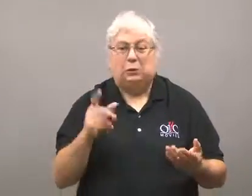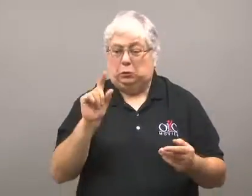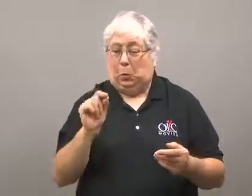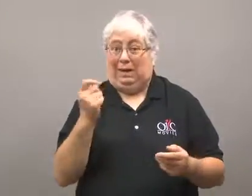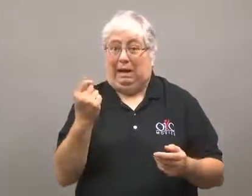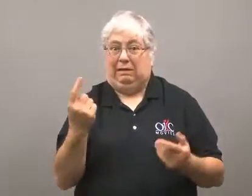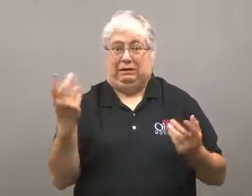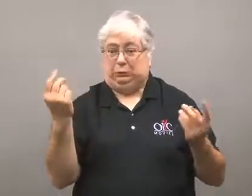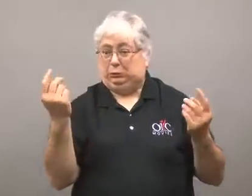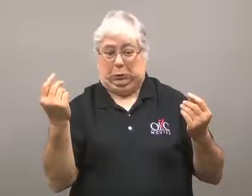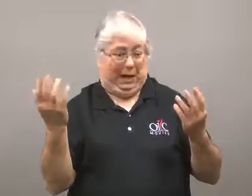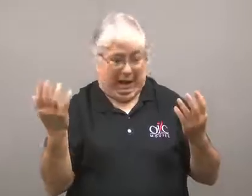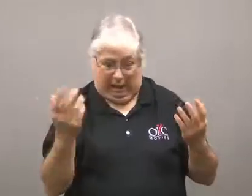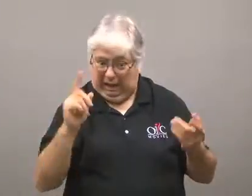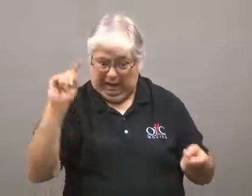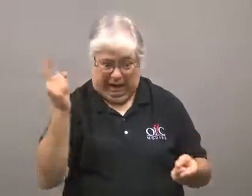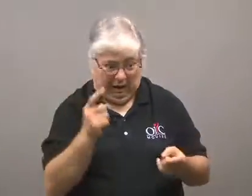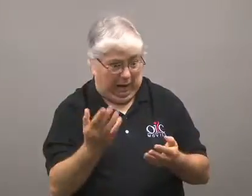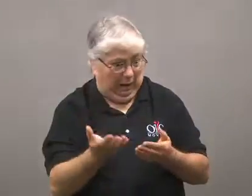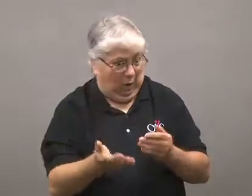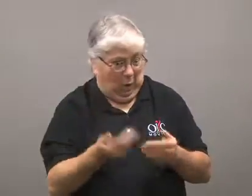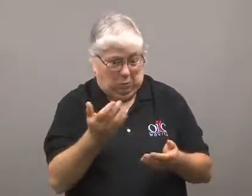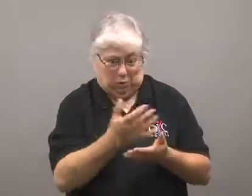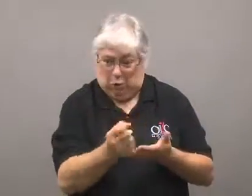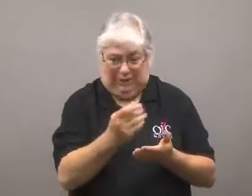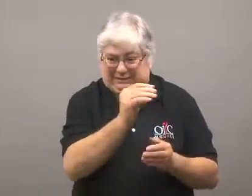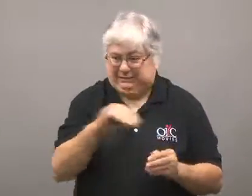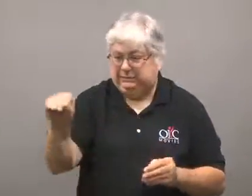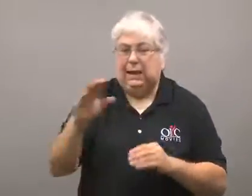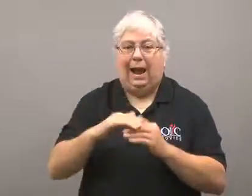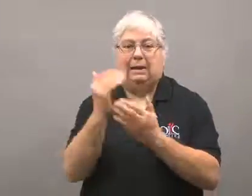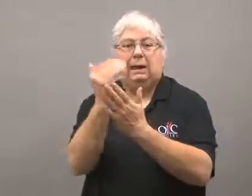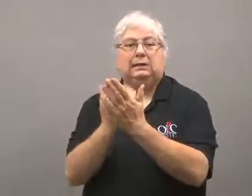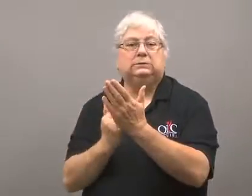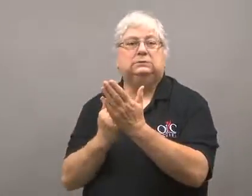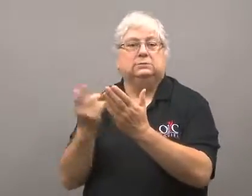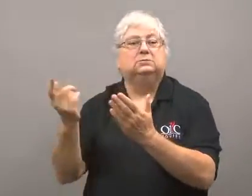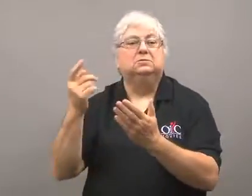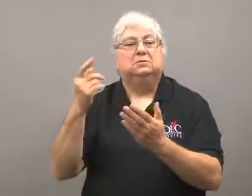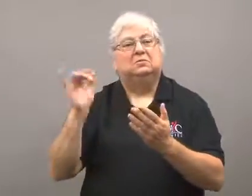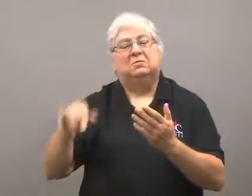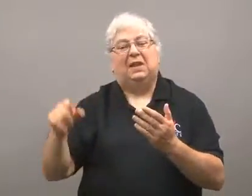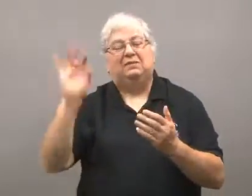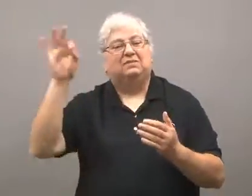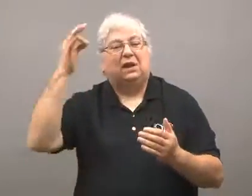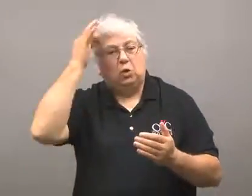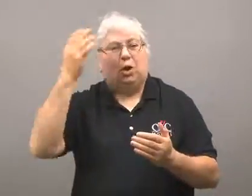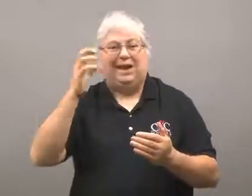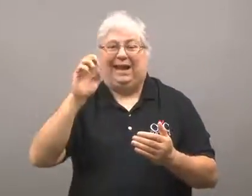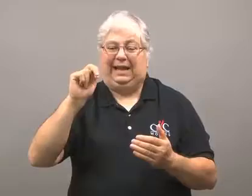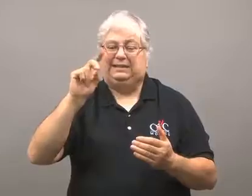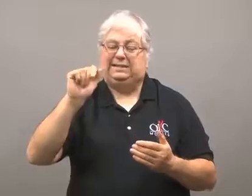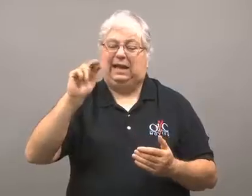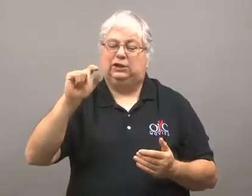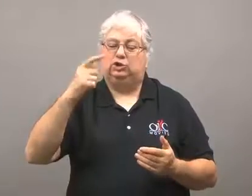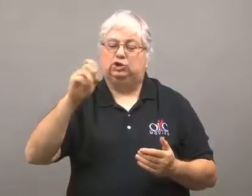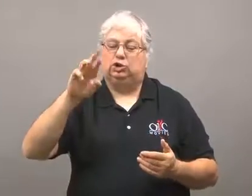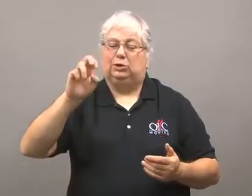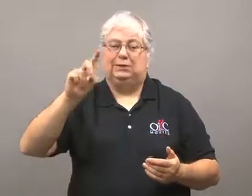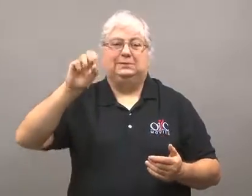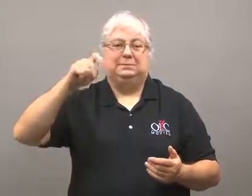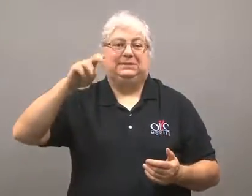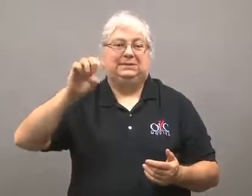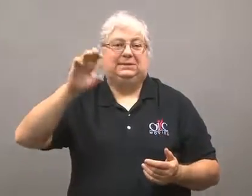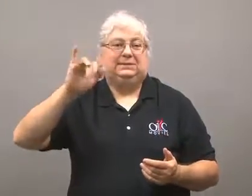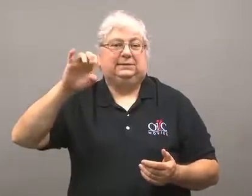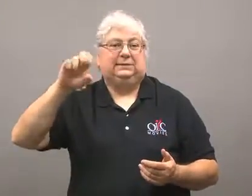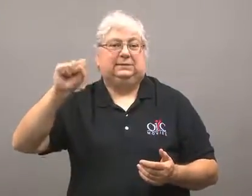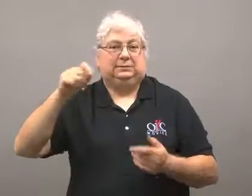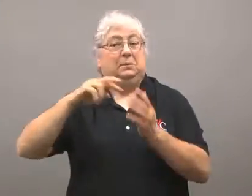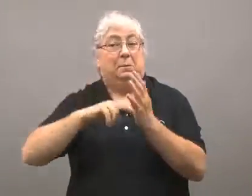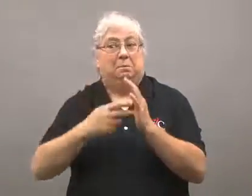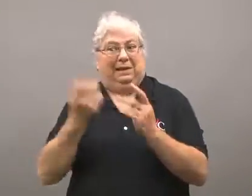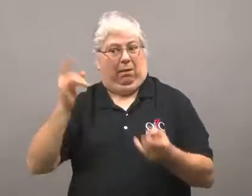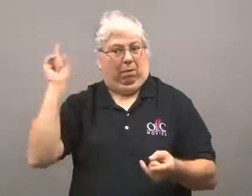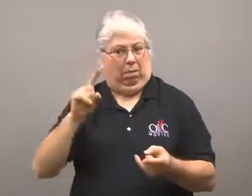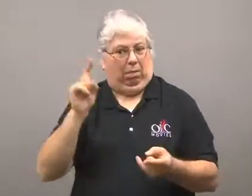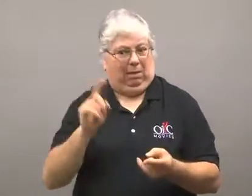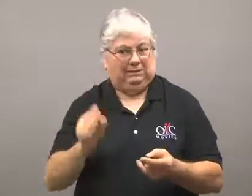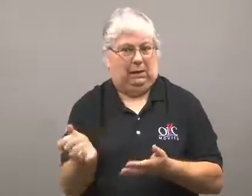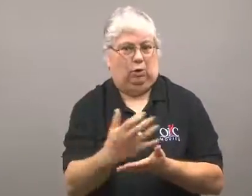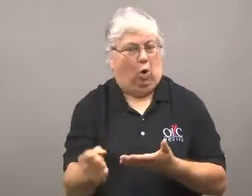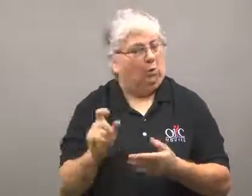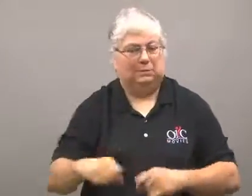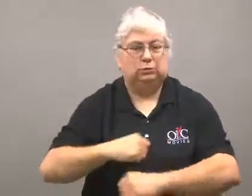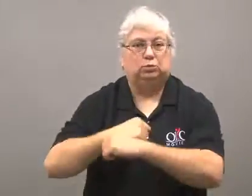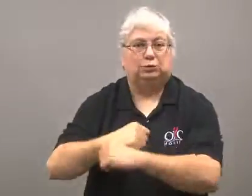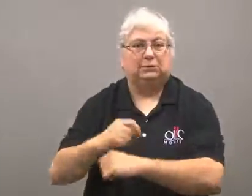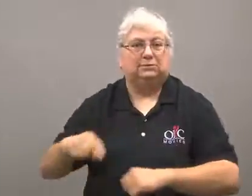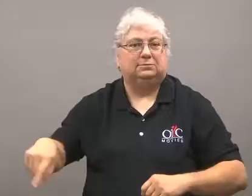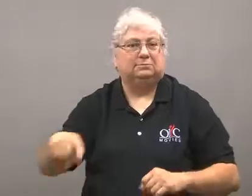It was added to the Federal Endangered Species list in 2011 because of that.